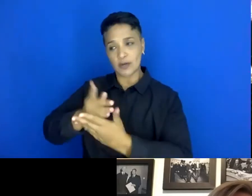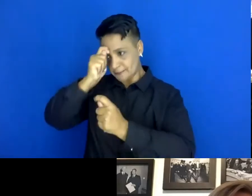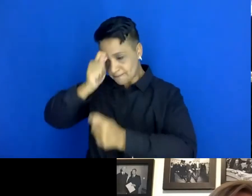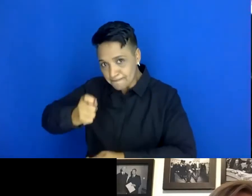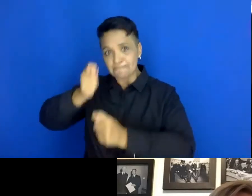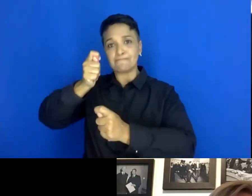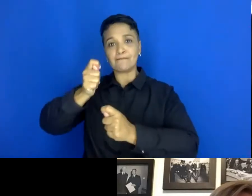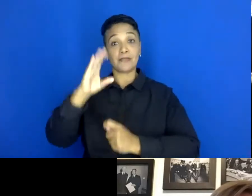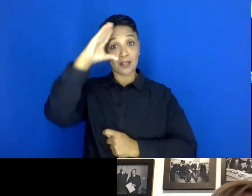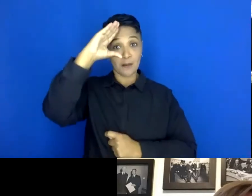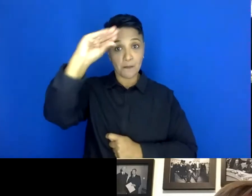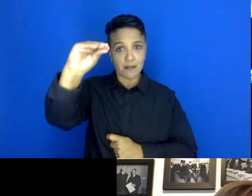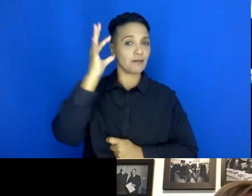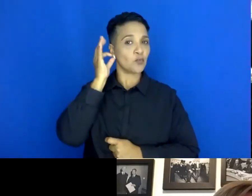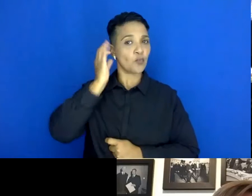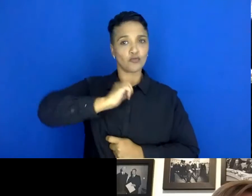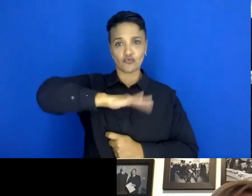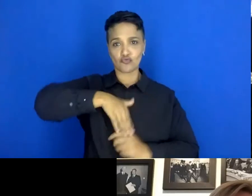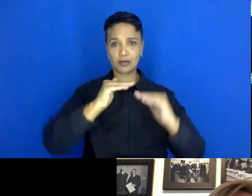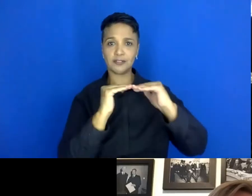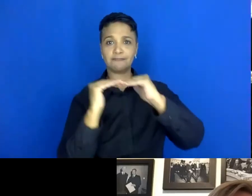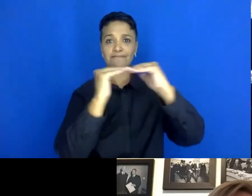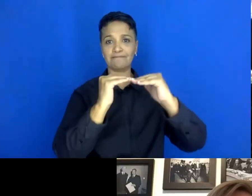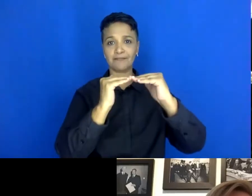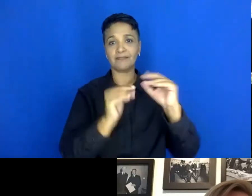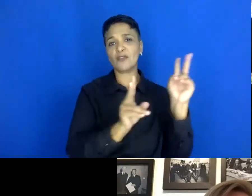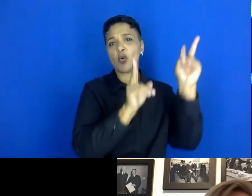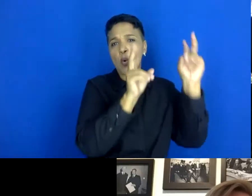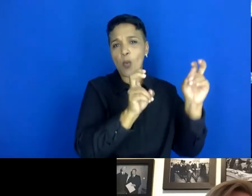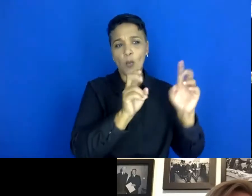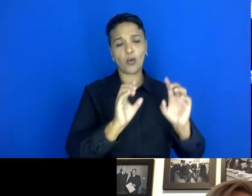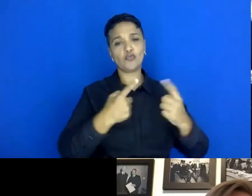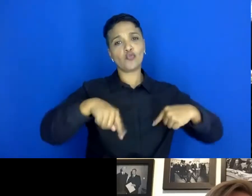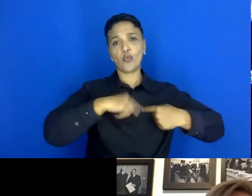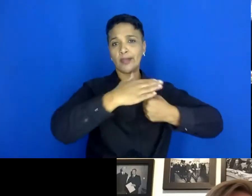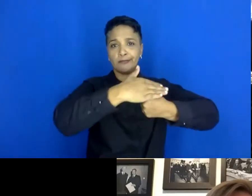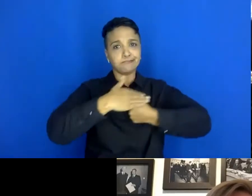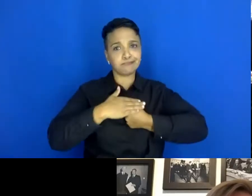and the principle of nothing about us without us guide our disability inclusion work